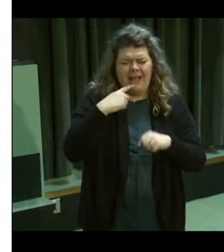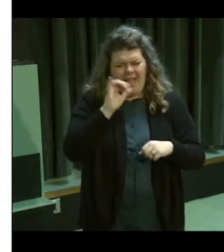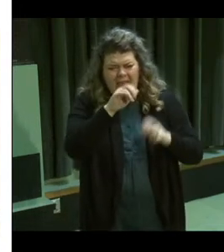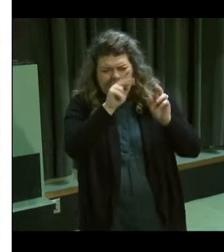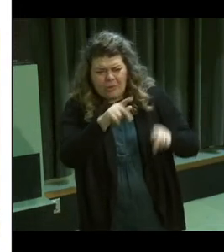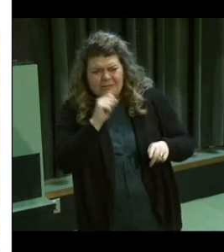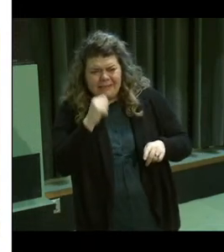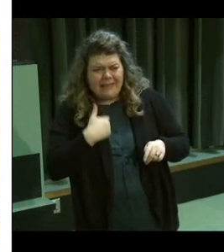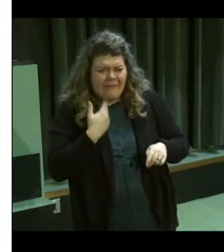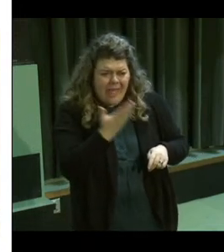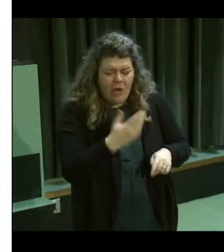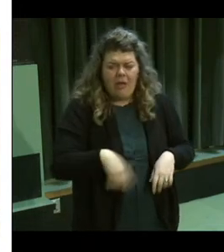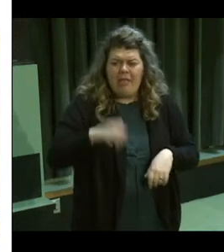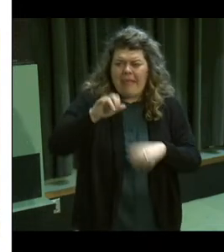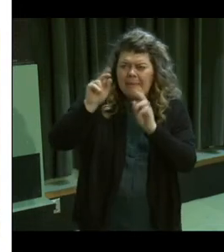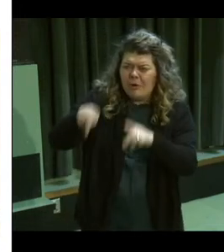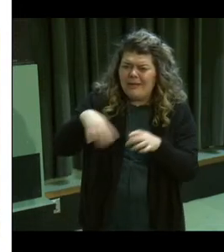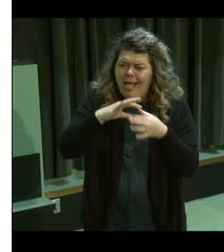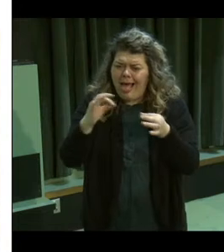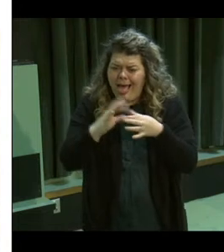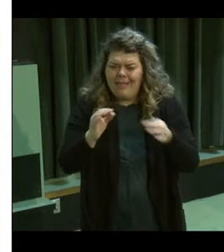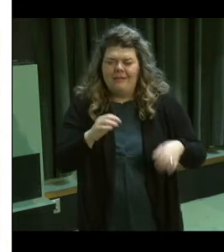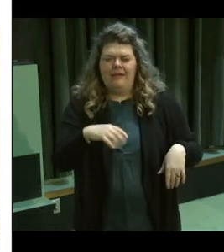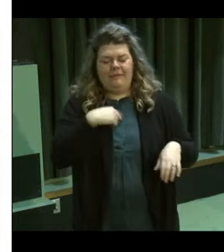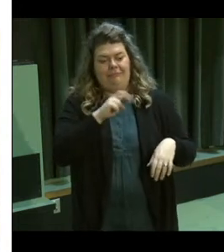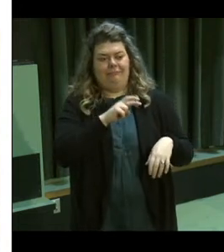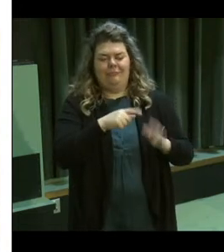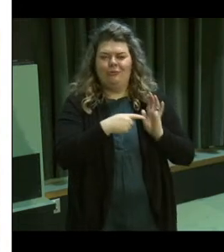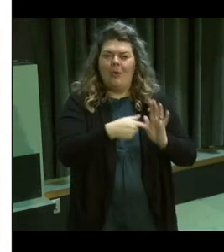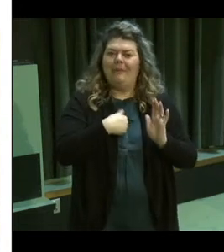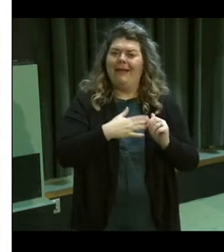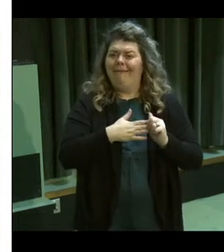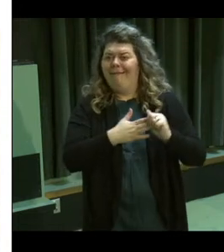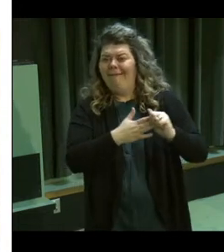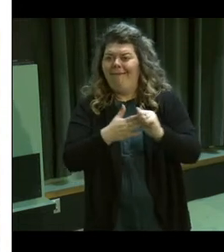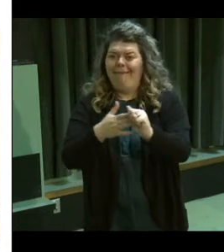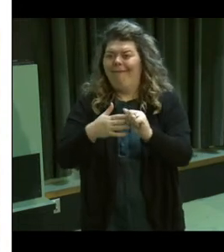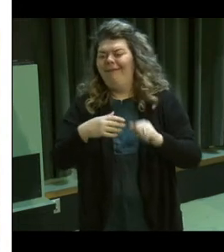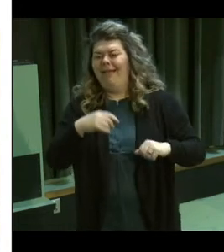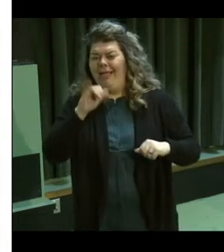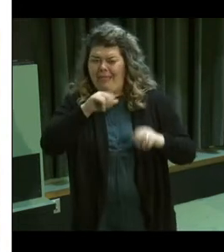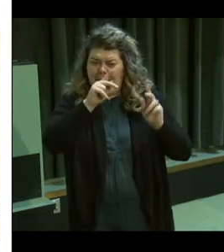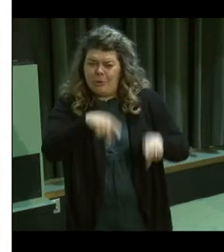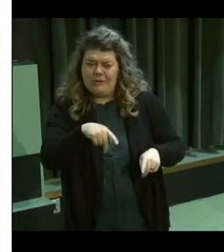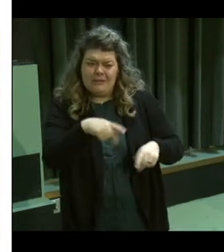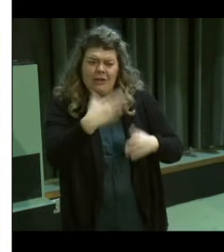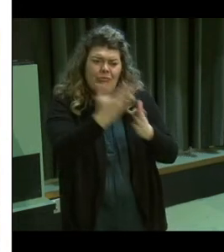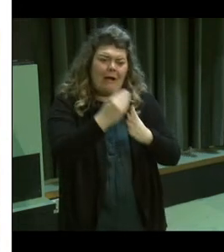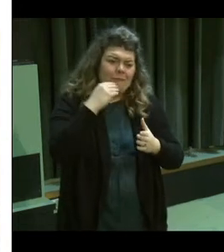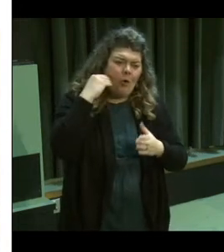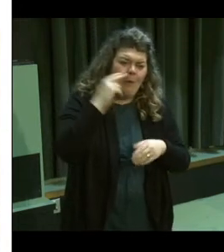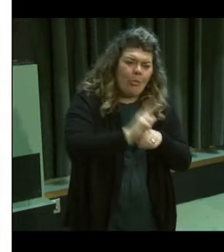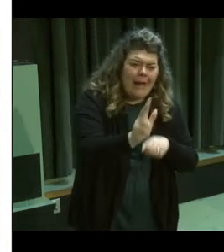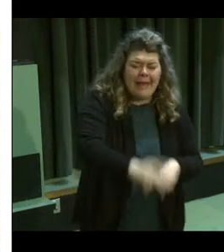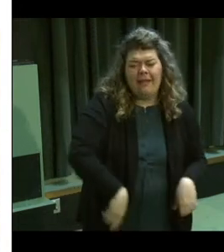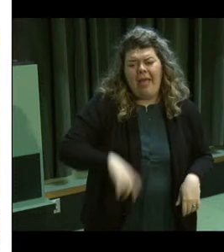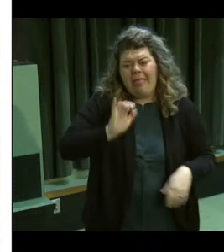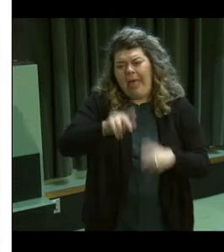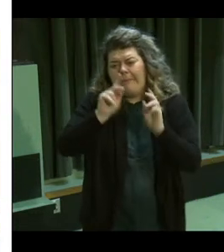he's like, oh, that person doesn't live here. This person's this, this. And so he was like